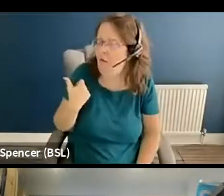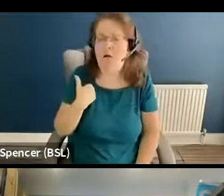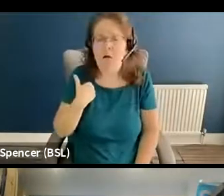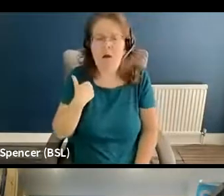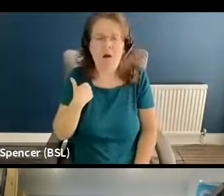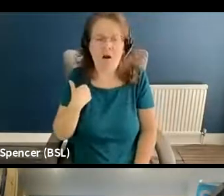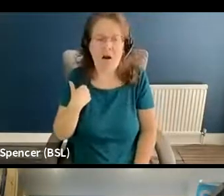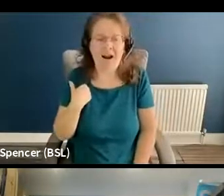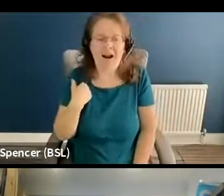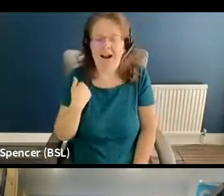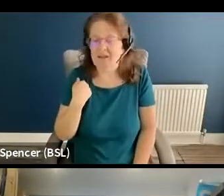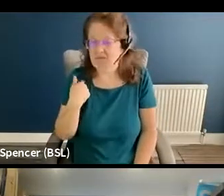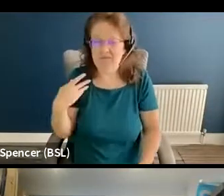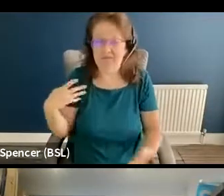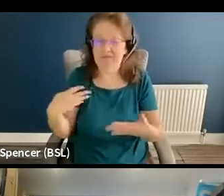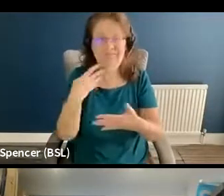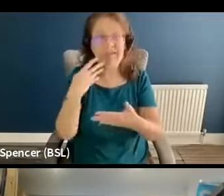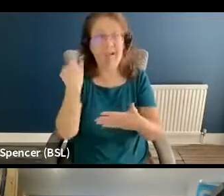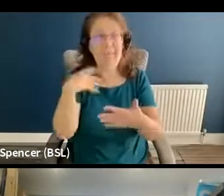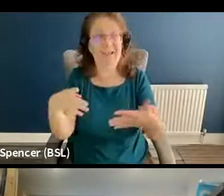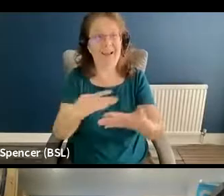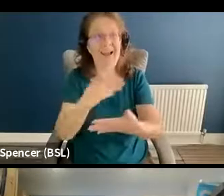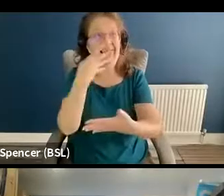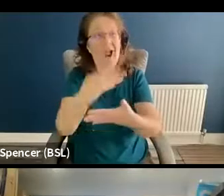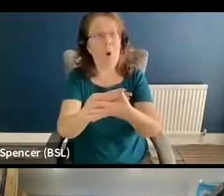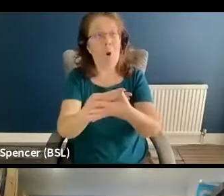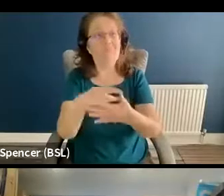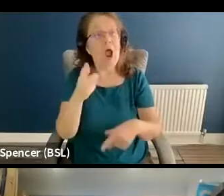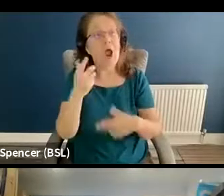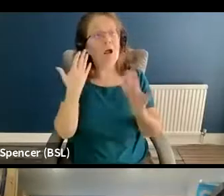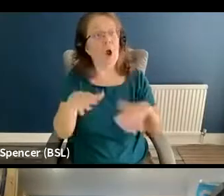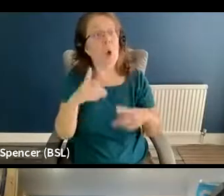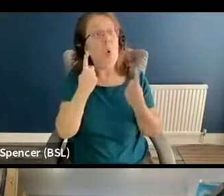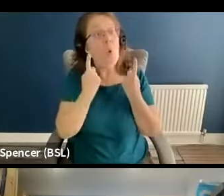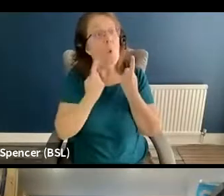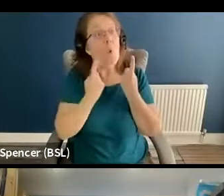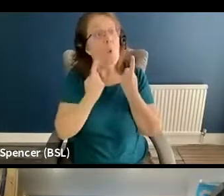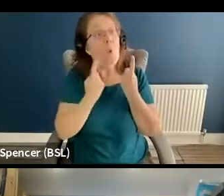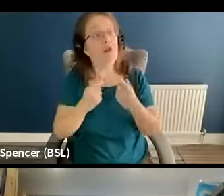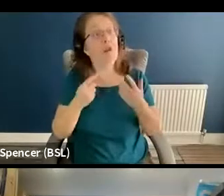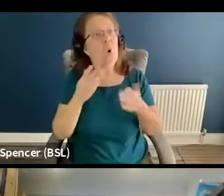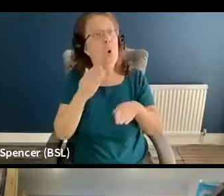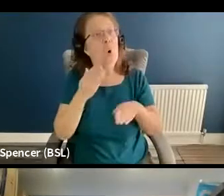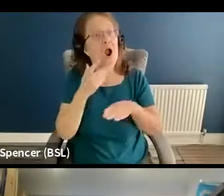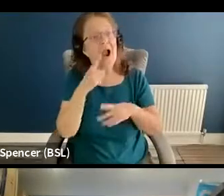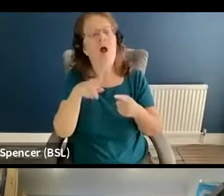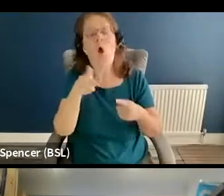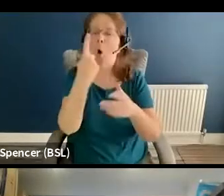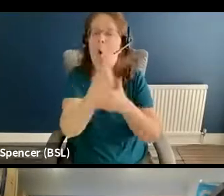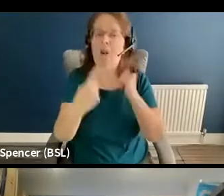I really can't think of an overlay that does work. I will defend Browsealoud, Browsealoud with Text